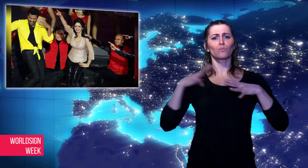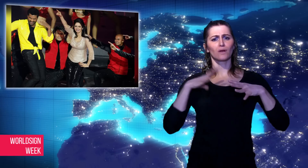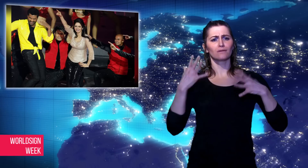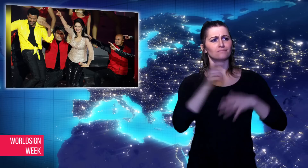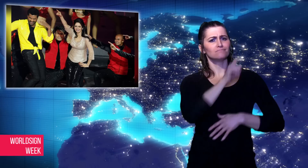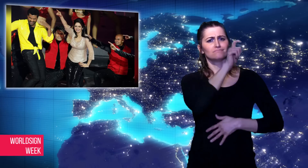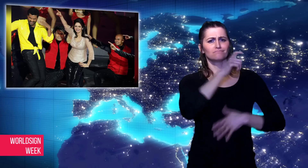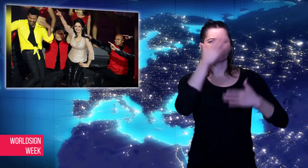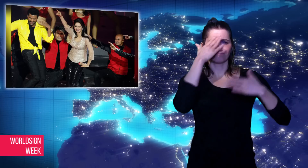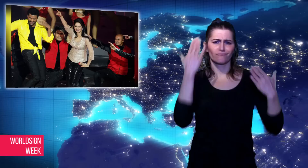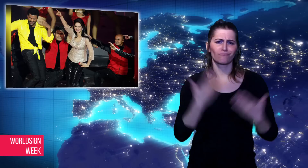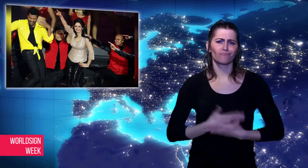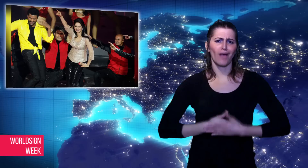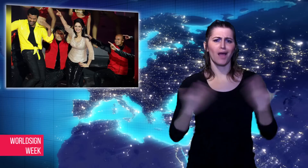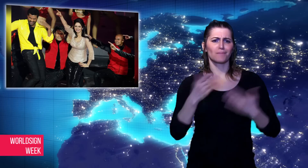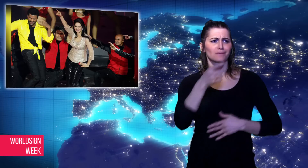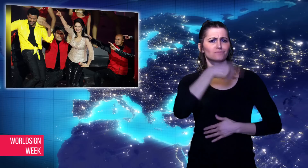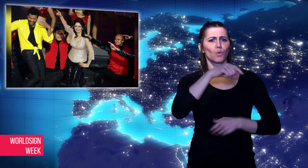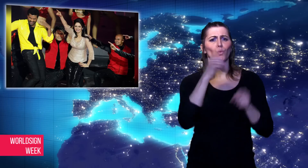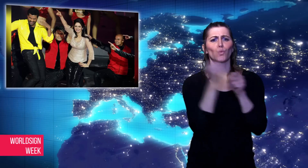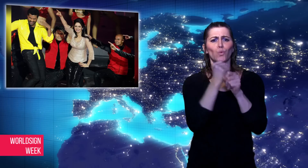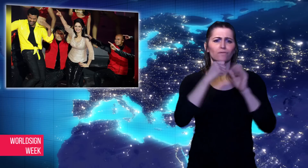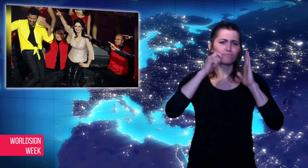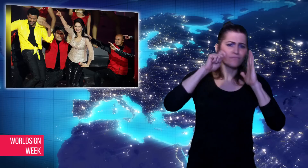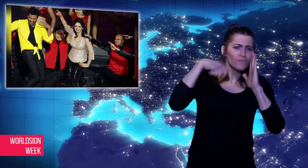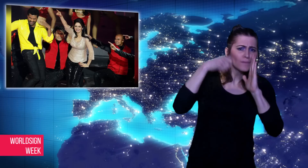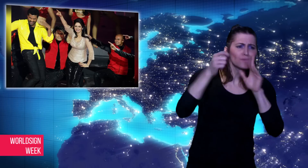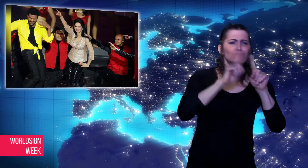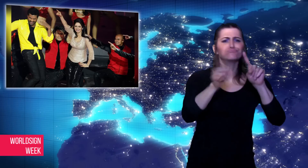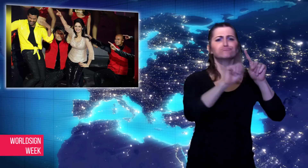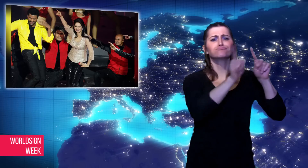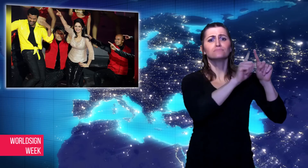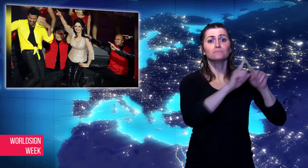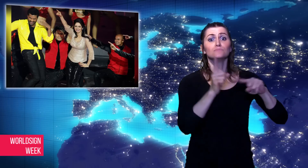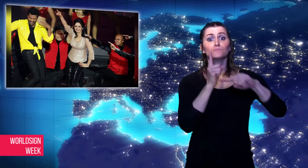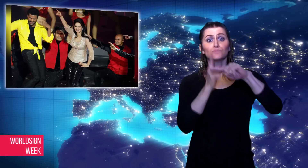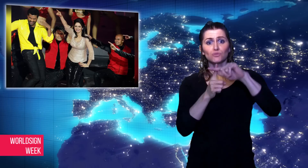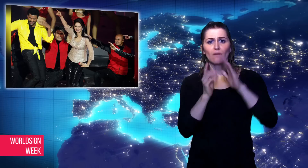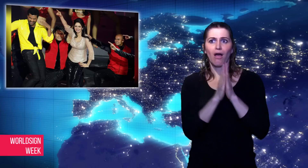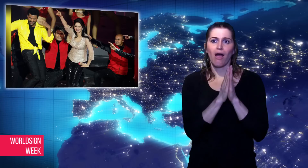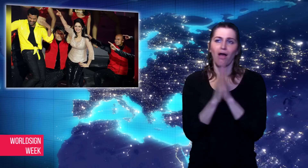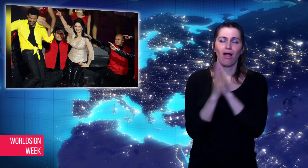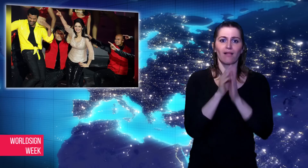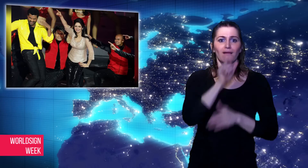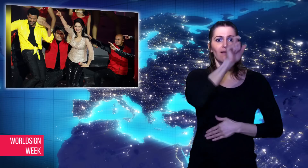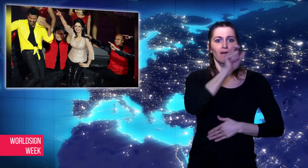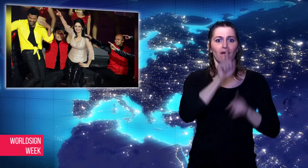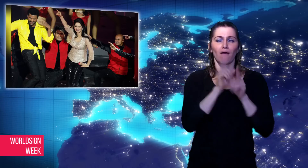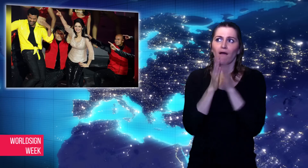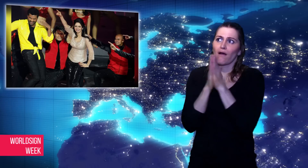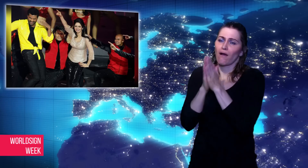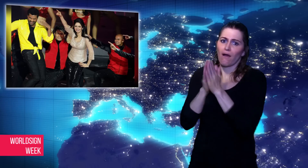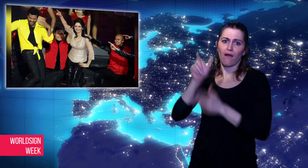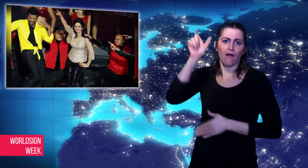Bollywood stars and fans gathered at the